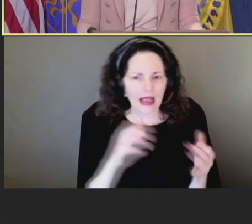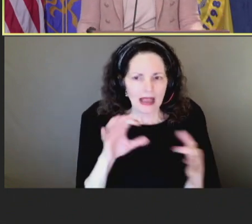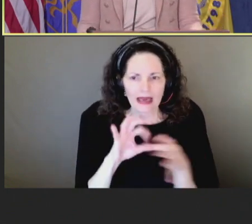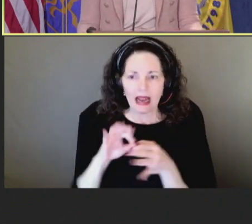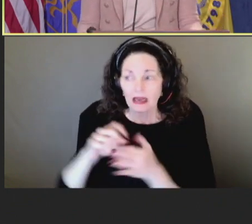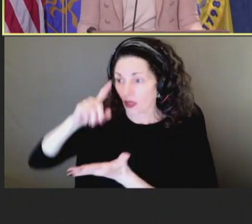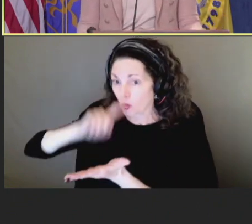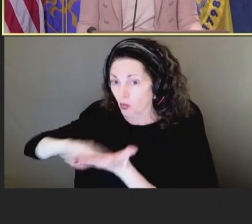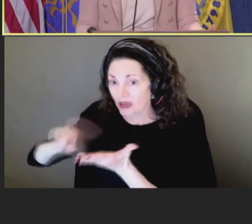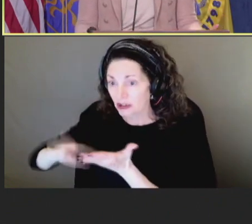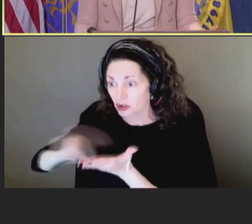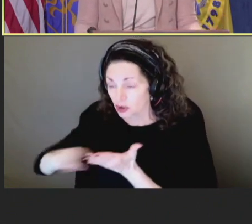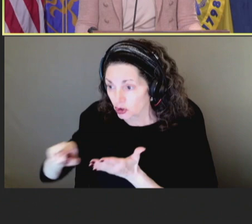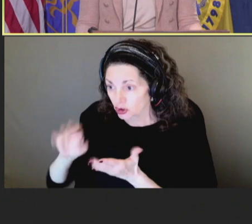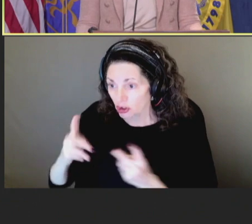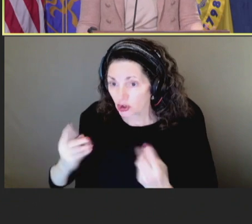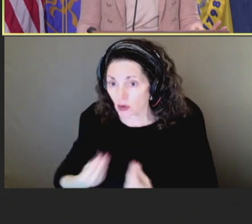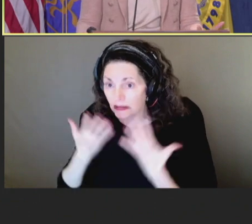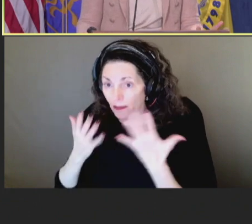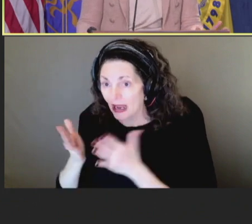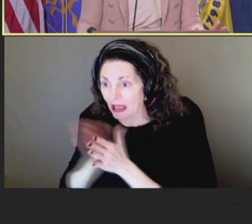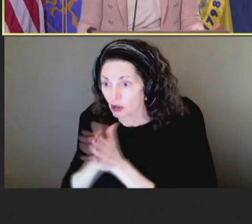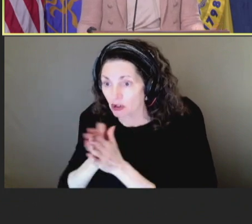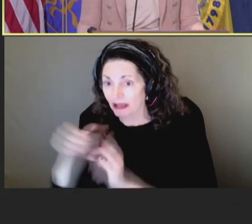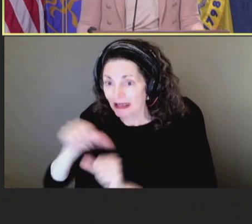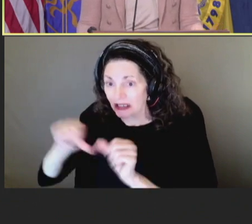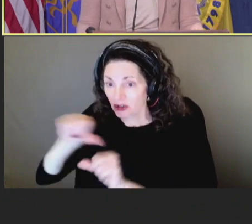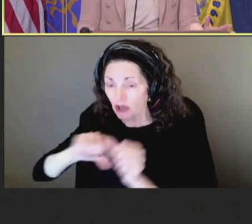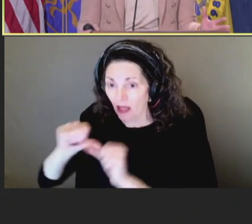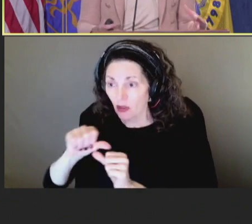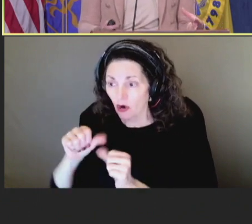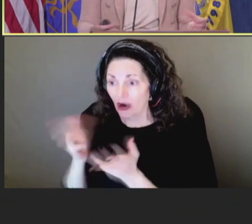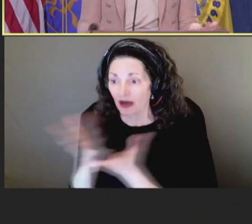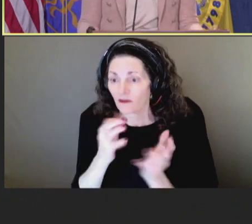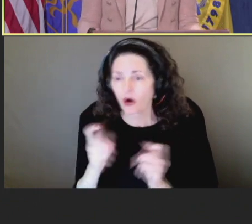inspiring each other and innovating. They talk at least once a month together. We're